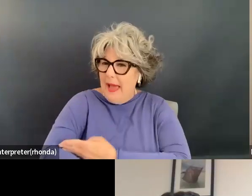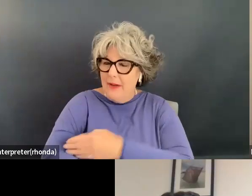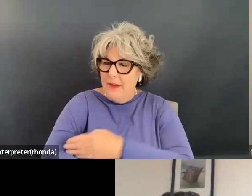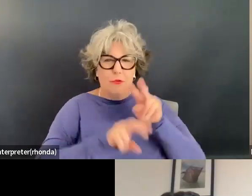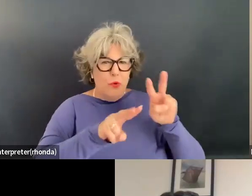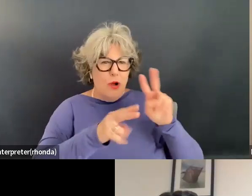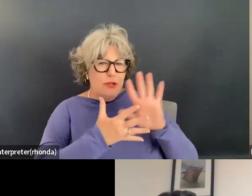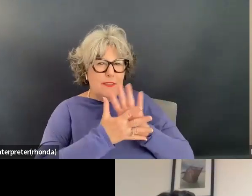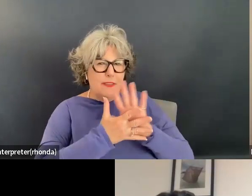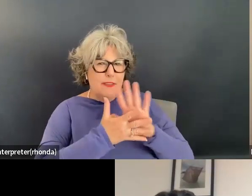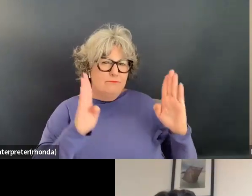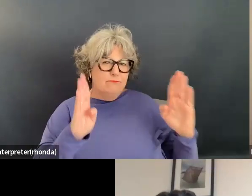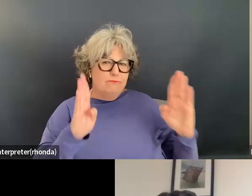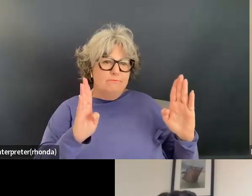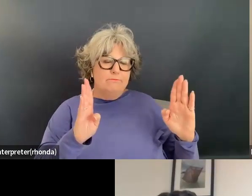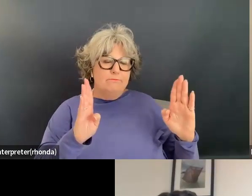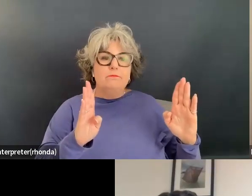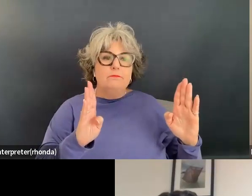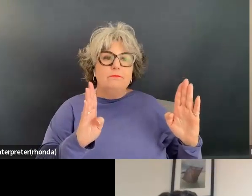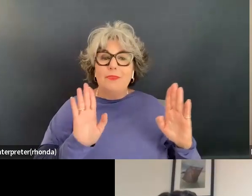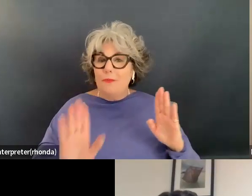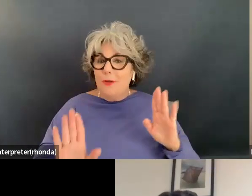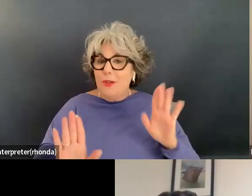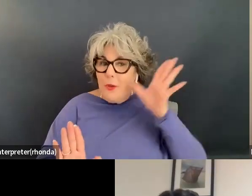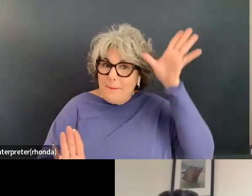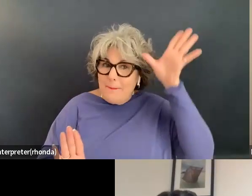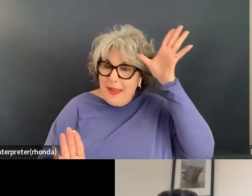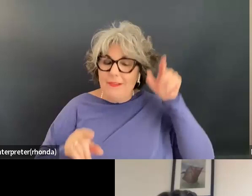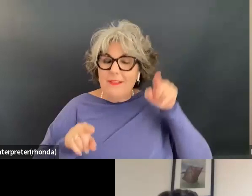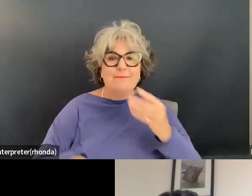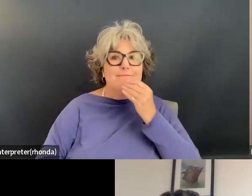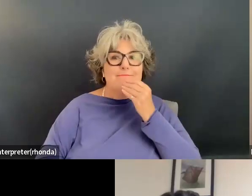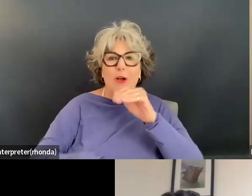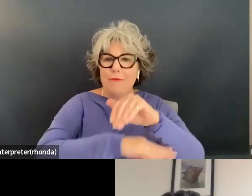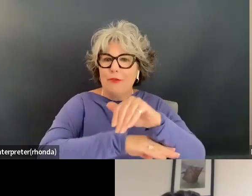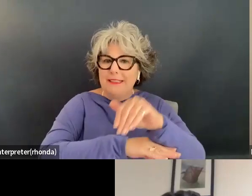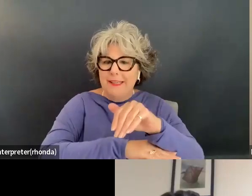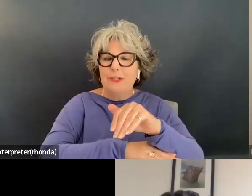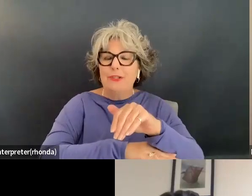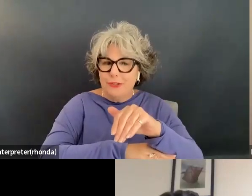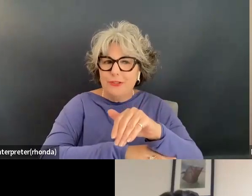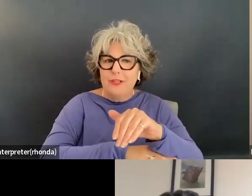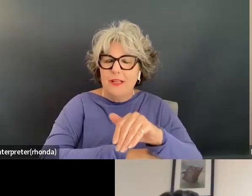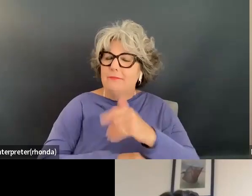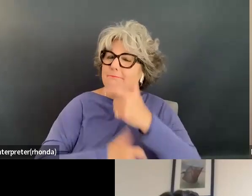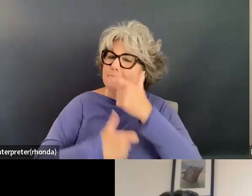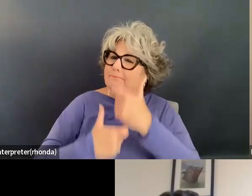is the one with your parents over dinner. And I was interested to hear from you about